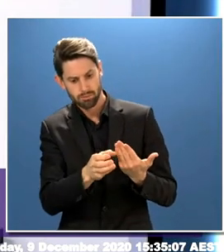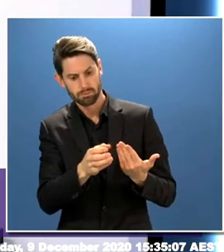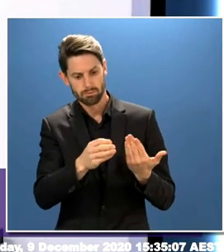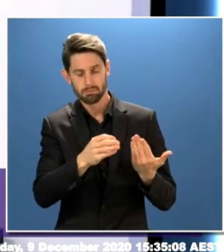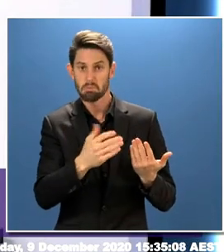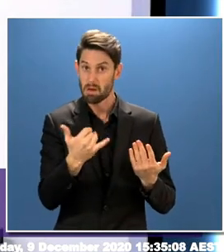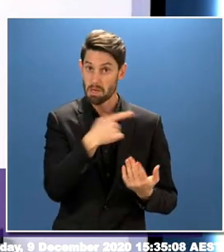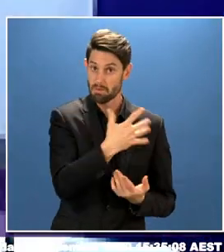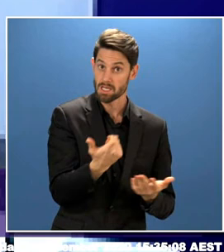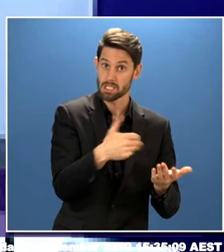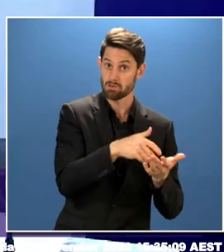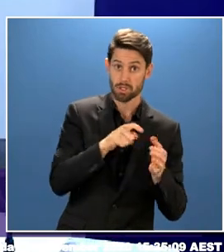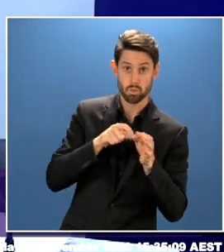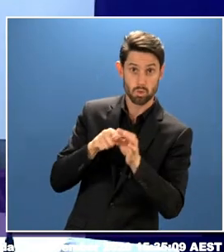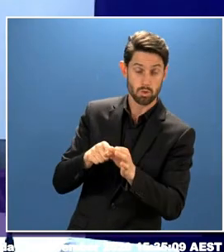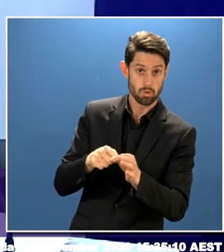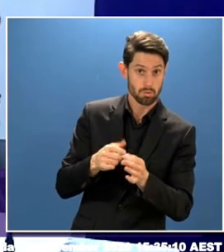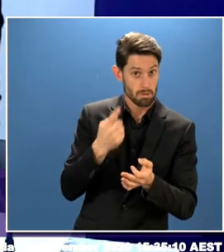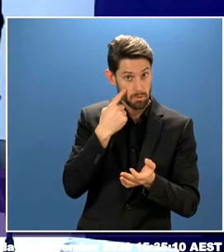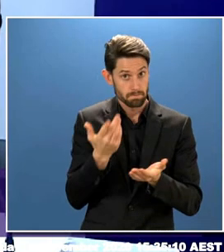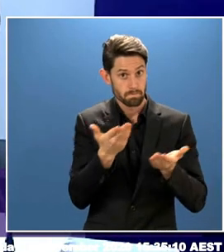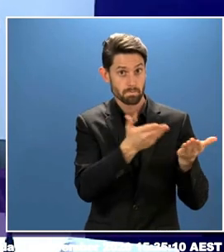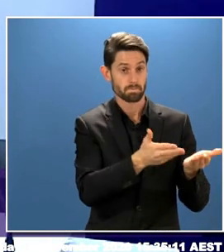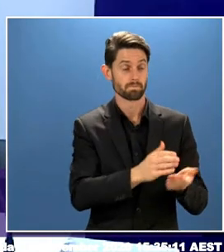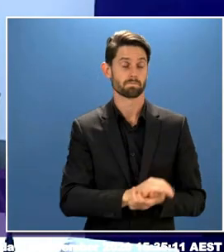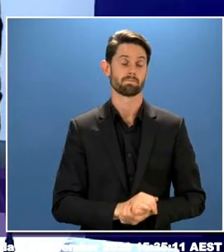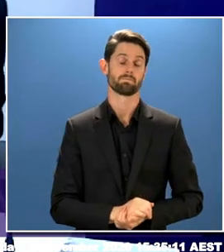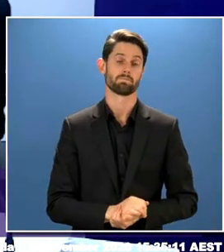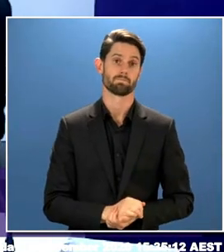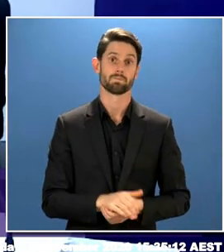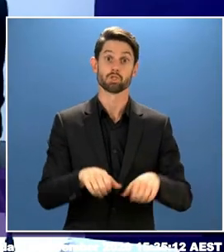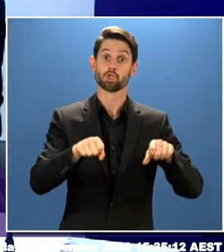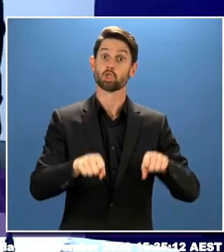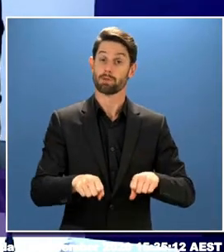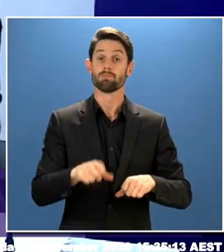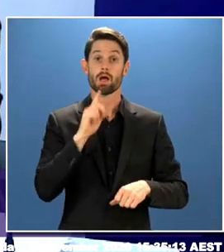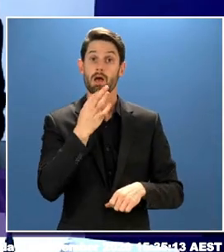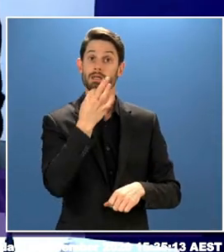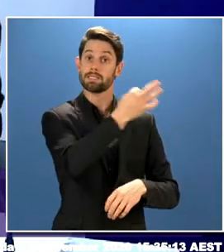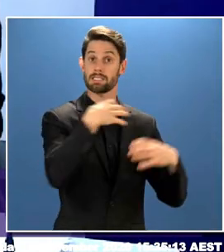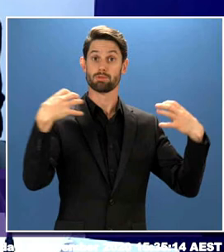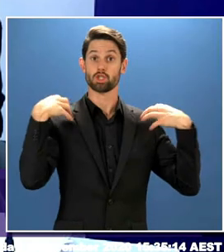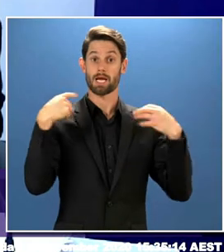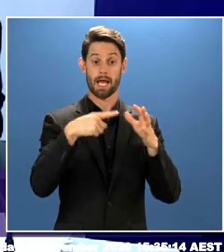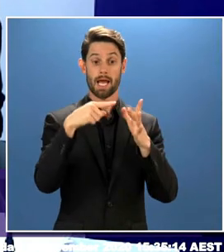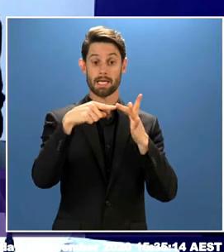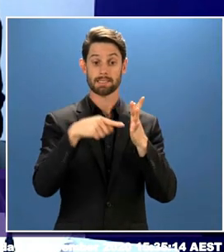So commissioners, if there is anything arising. I will ask Commissioner Atkinson first. No, thank you.